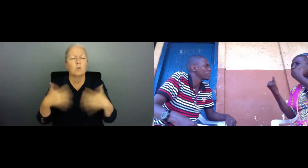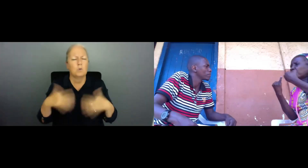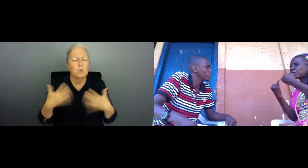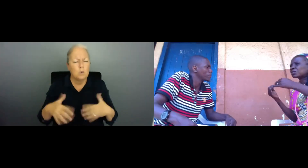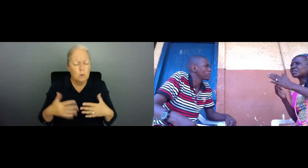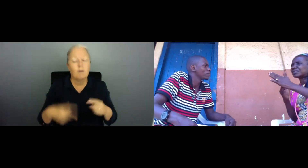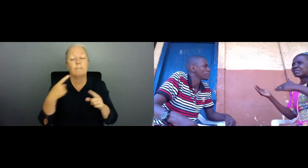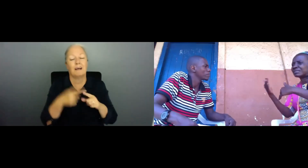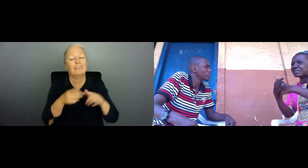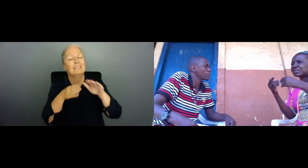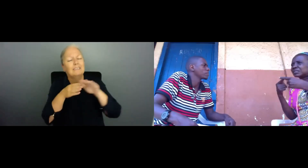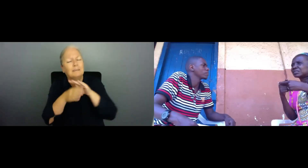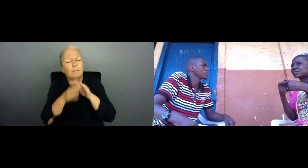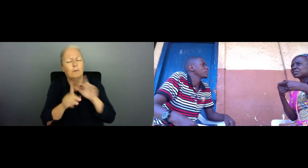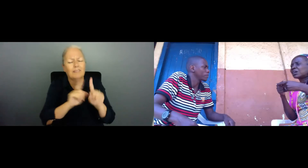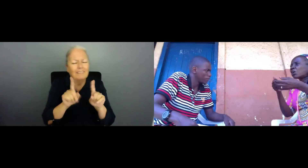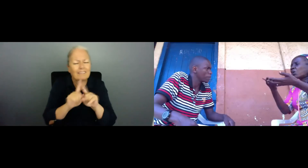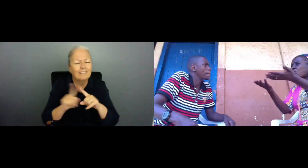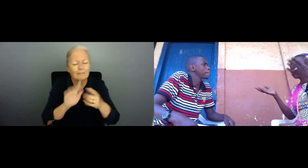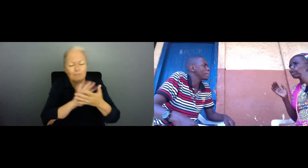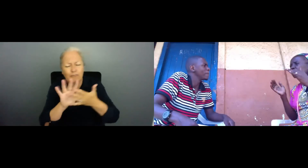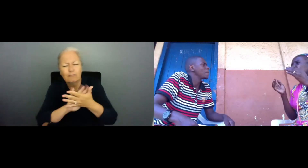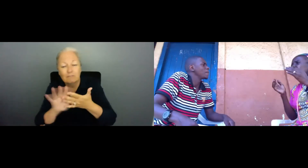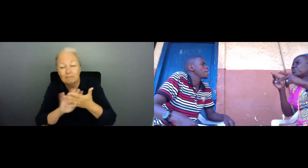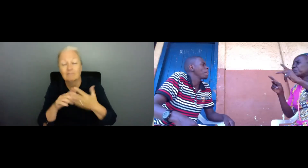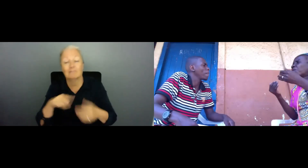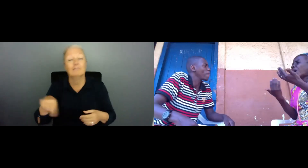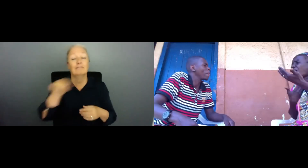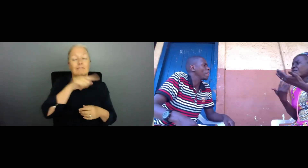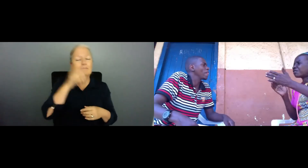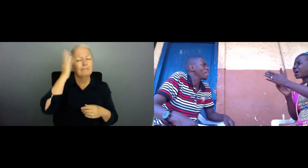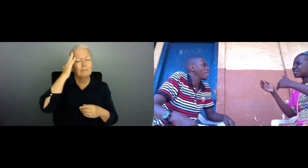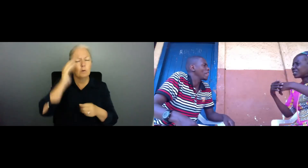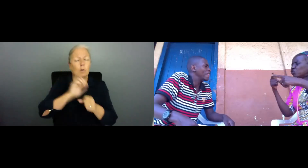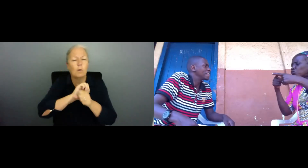uh you know everyone had access to information about covet 19 what the government was doing